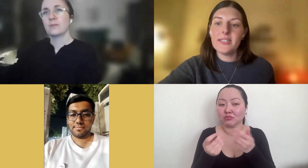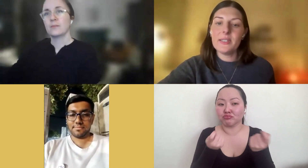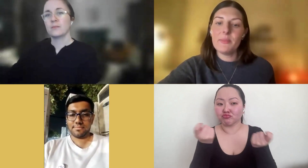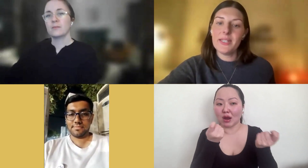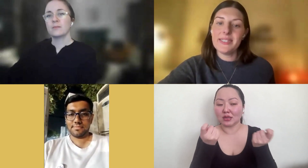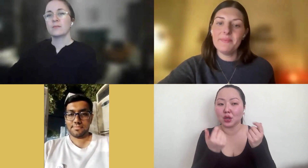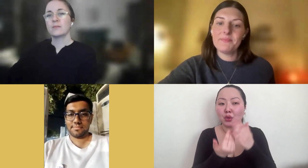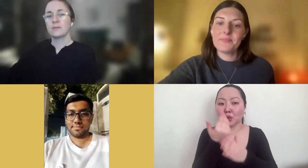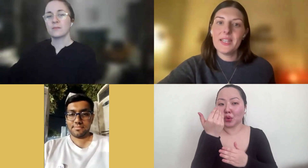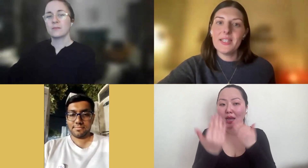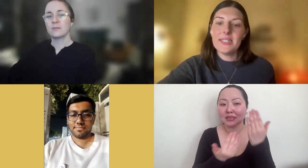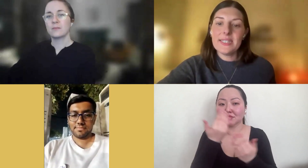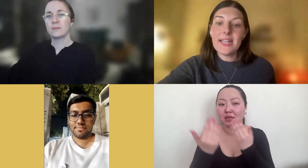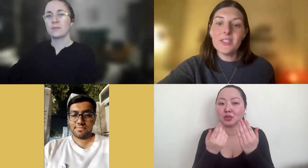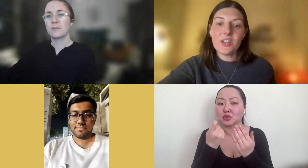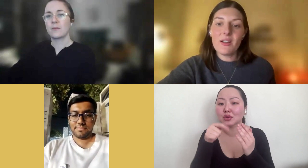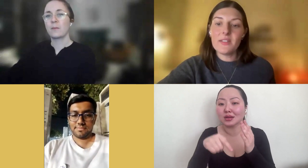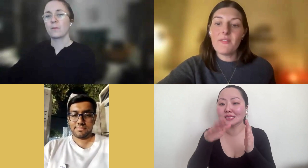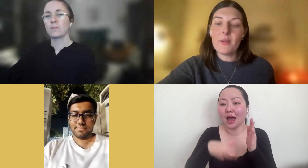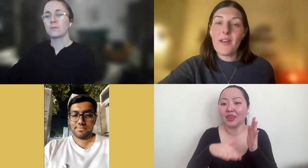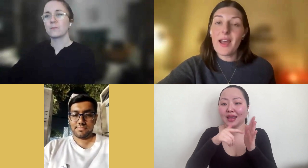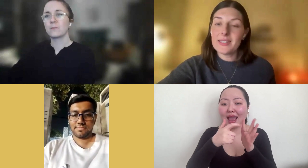Design and Disability, opening in the summer at South Kensington. Siddhant Shah is founder